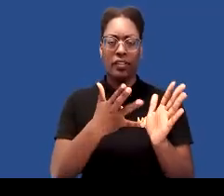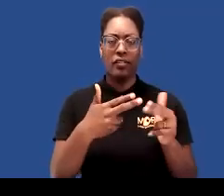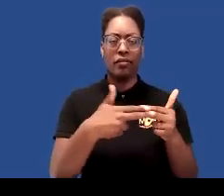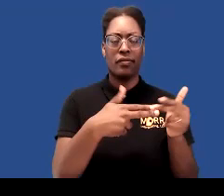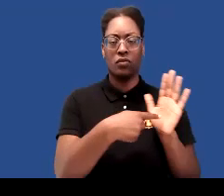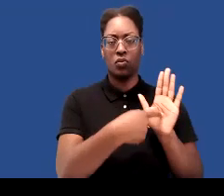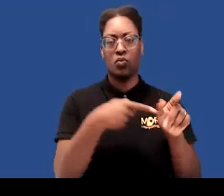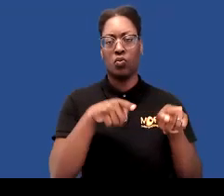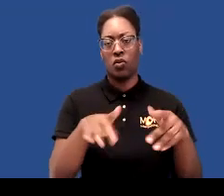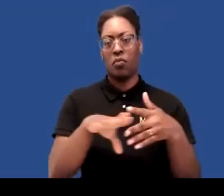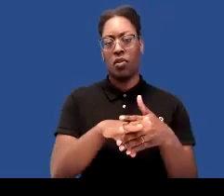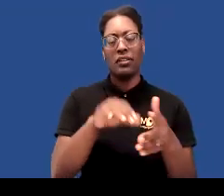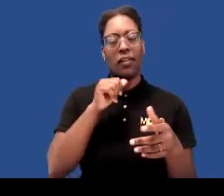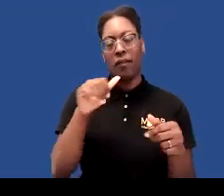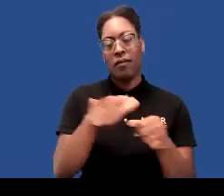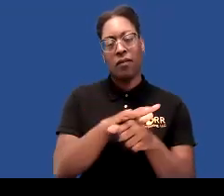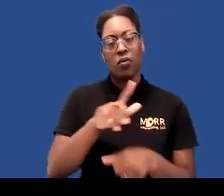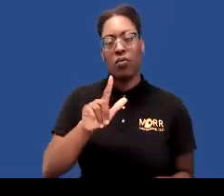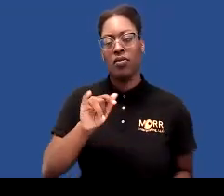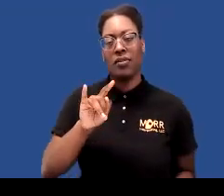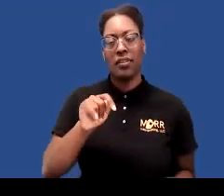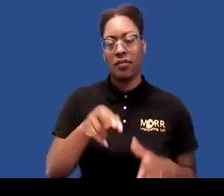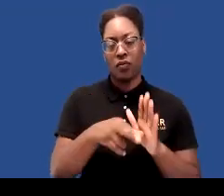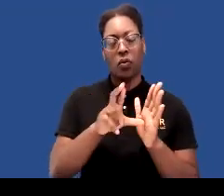It's not a full literature review. I know a lot of people mentioned